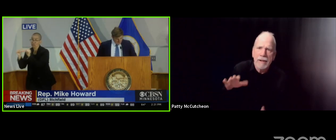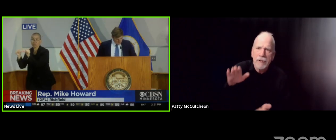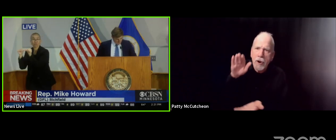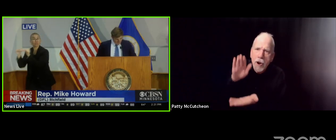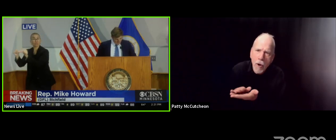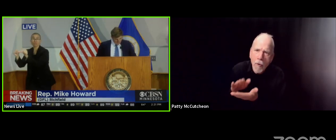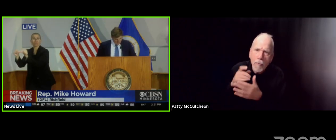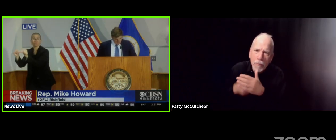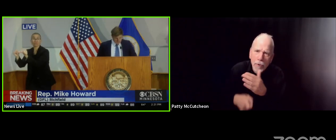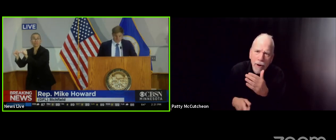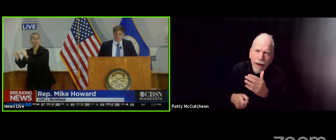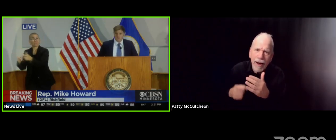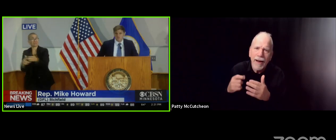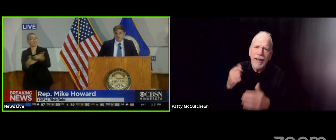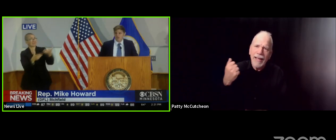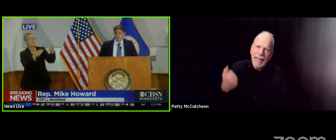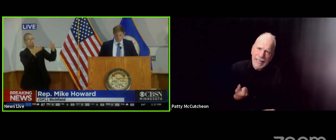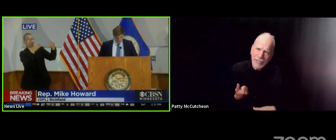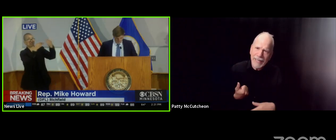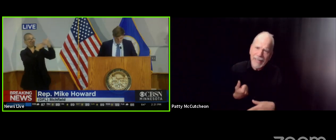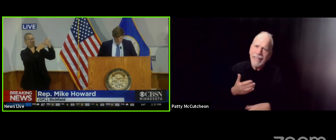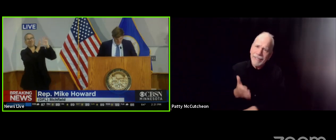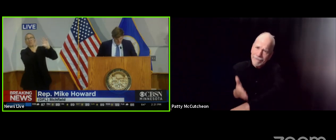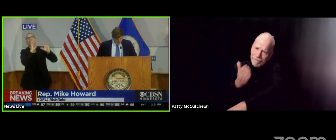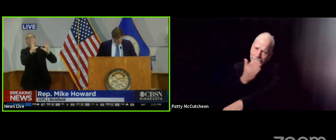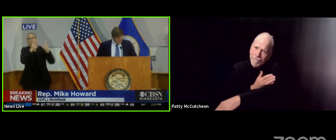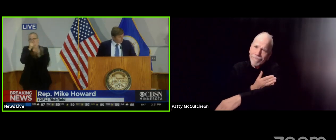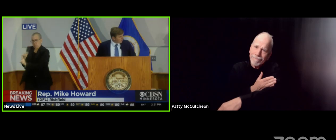IMPORTANT MESSAGE IS THAT THIS FIGHT ISN'T OVER. WE'VE HEARD